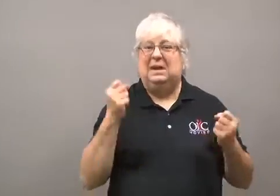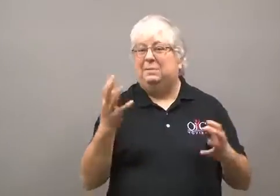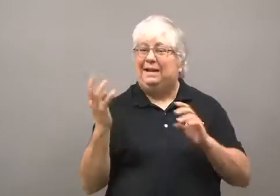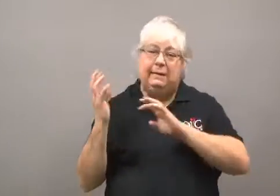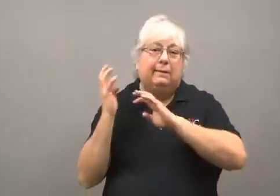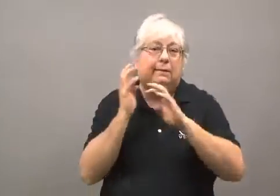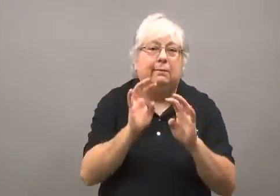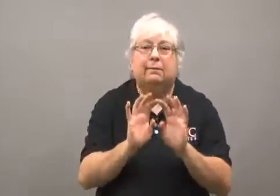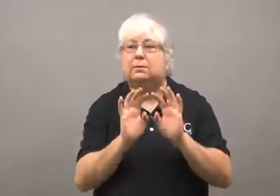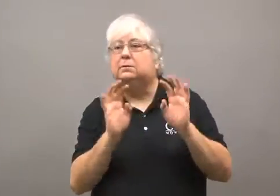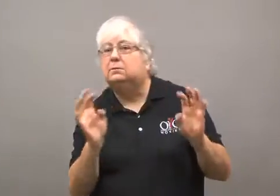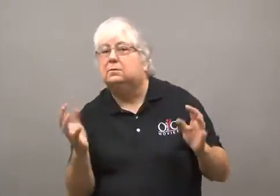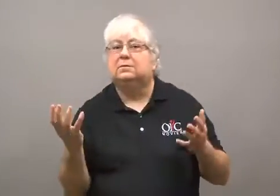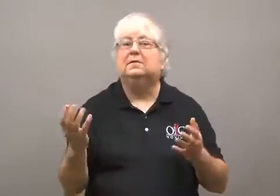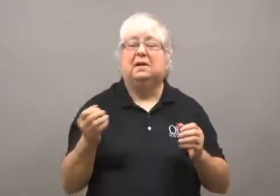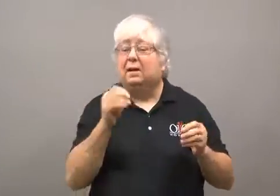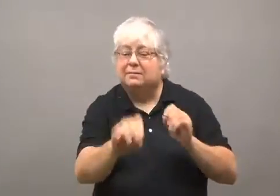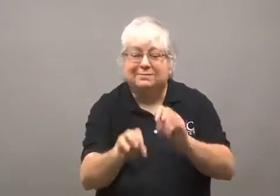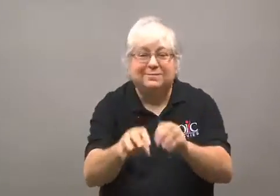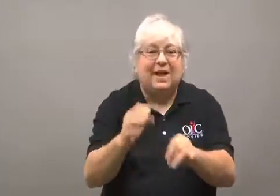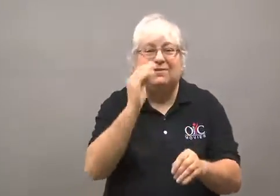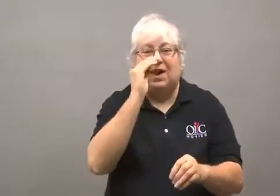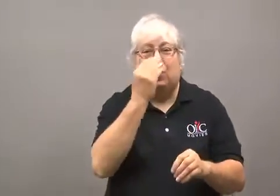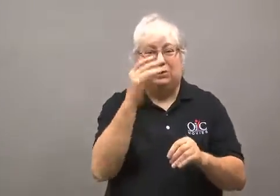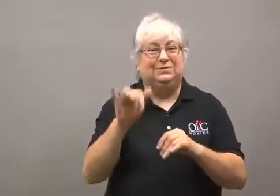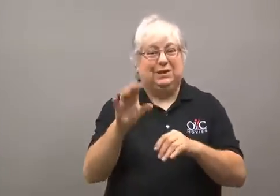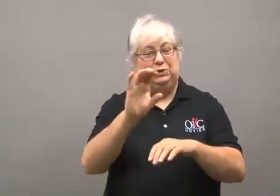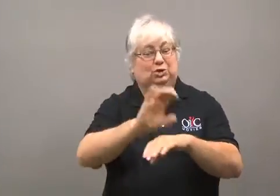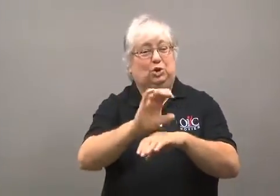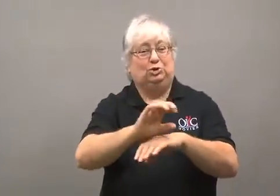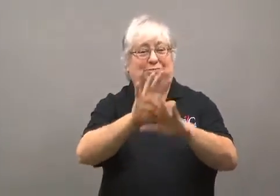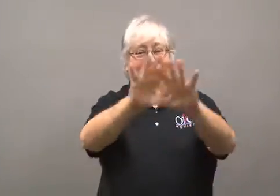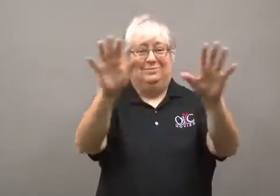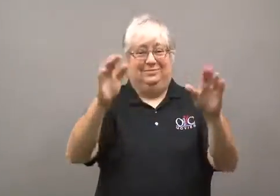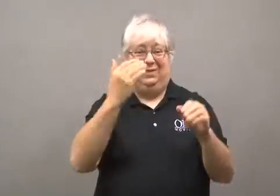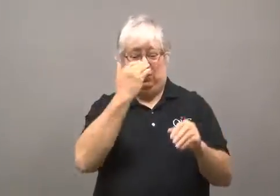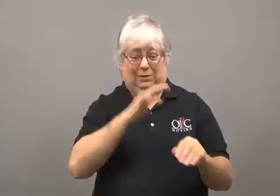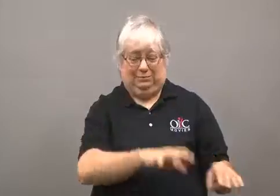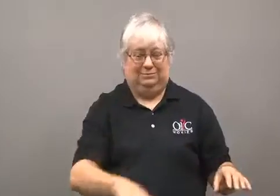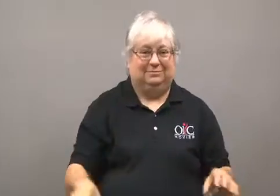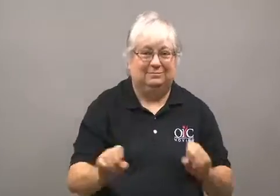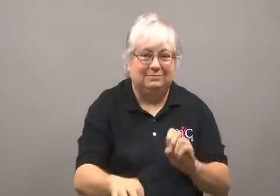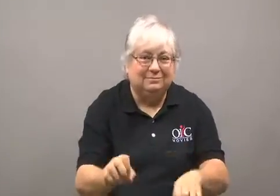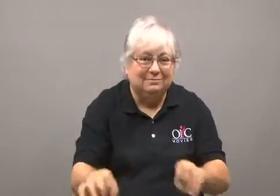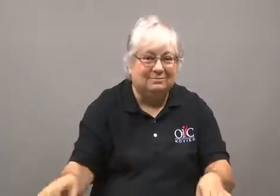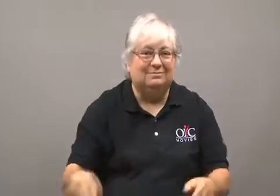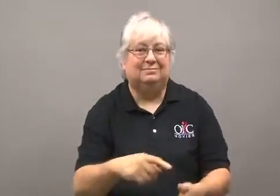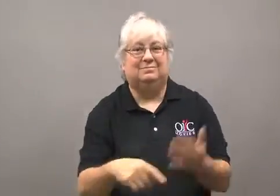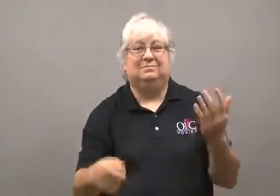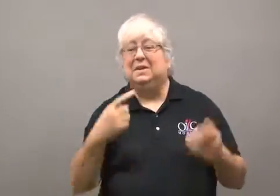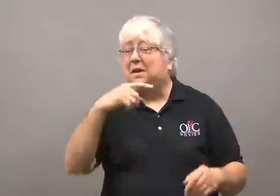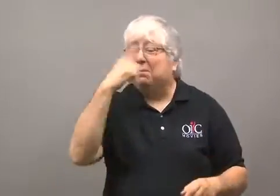People streamed to the site and left flowers in front of the church.